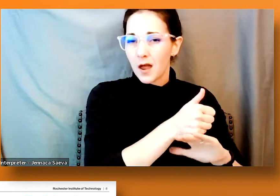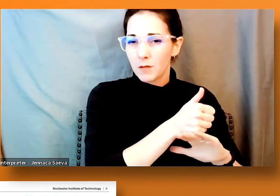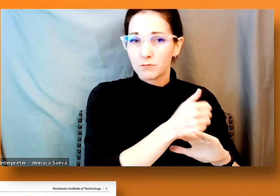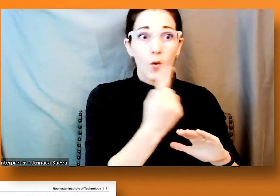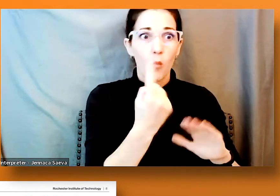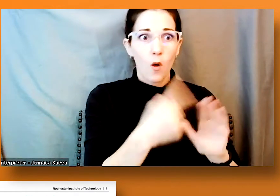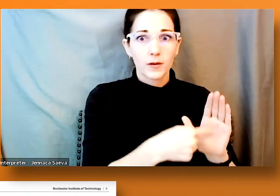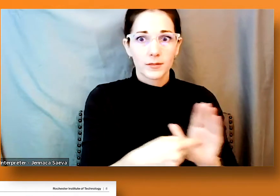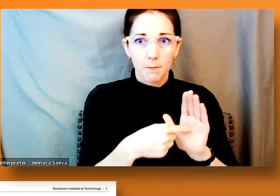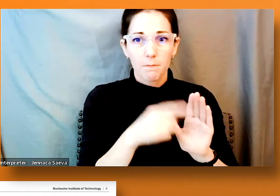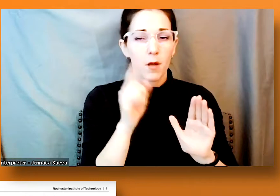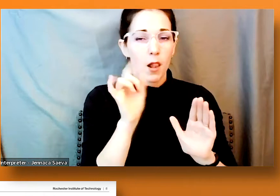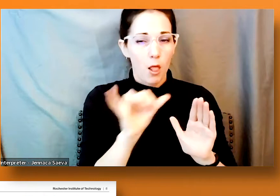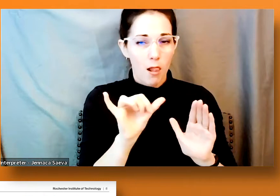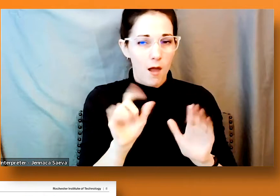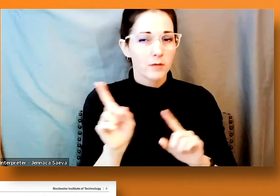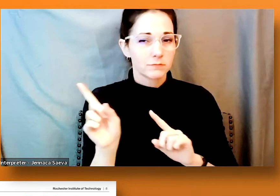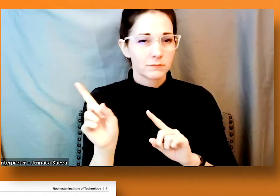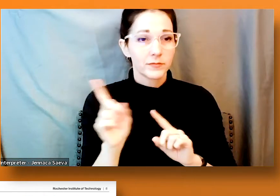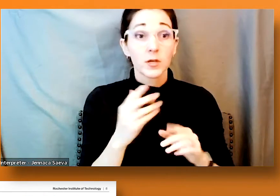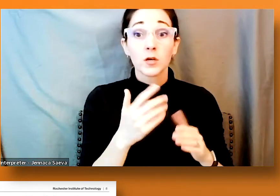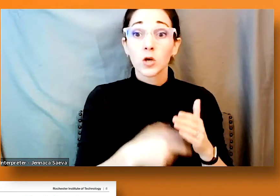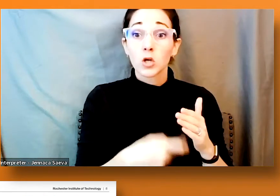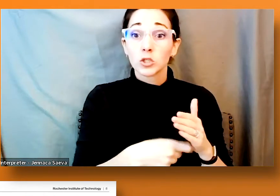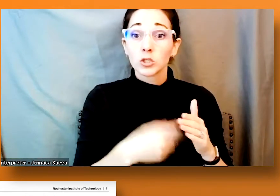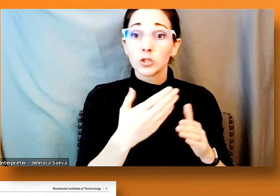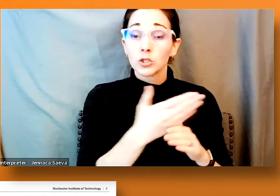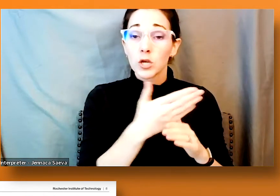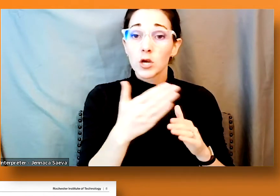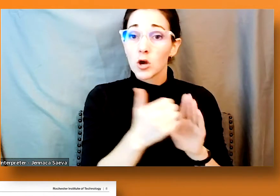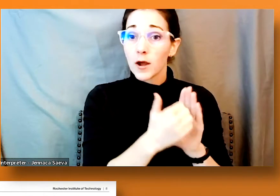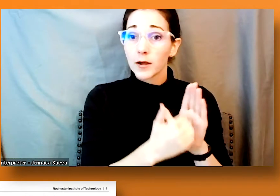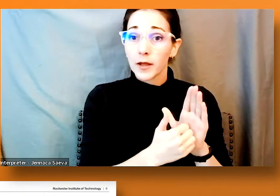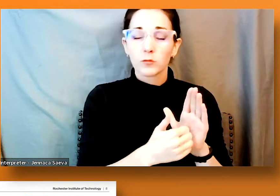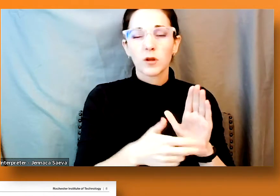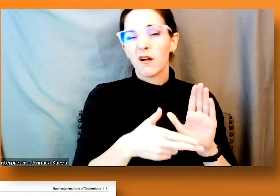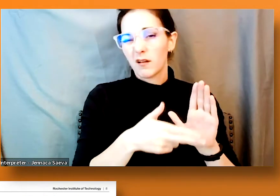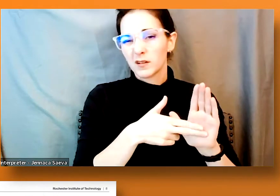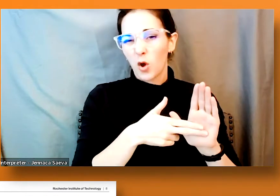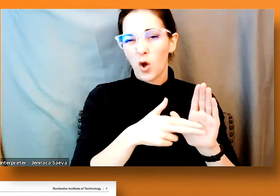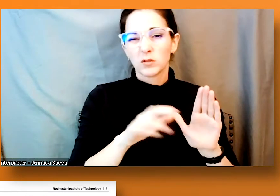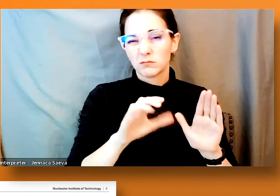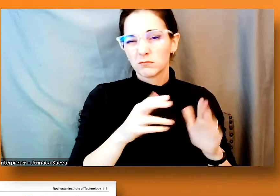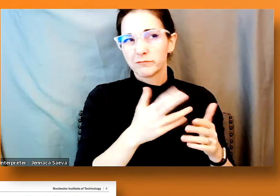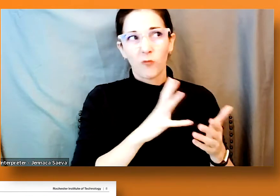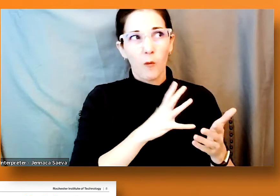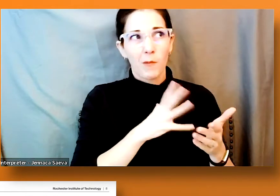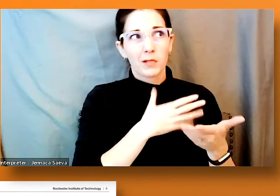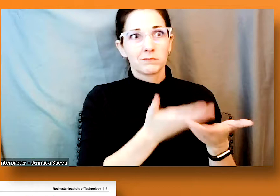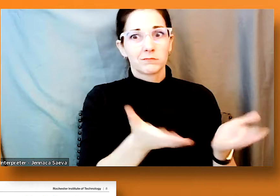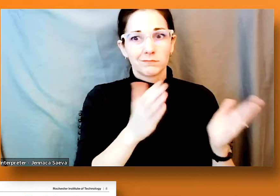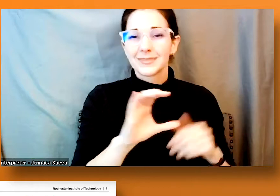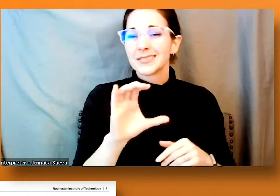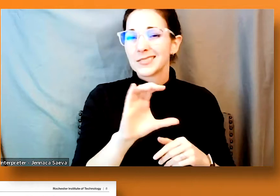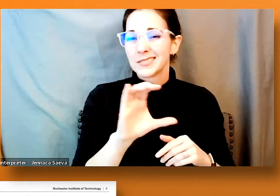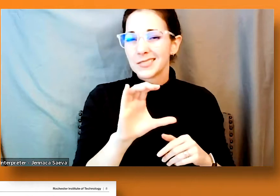and this is an example. So the cost-share account is called a C account, letter C,